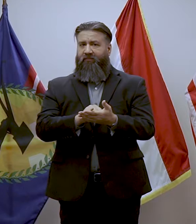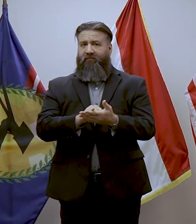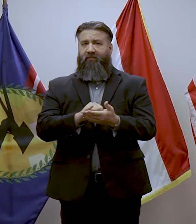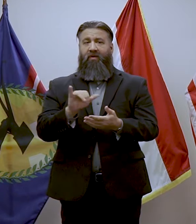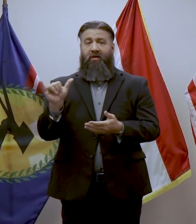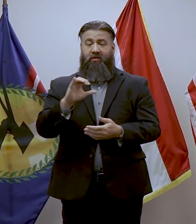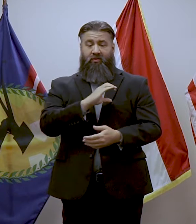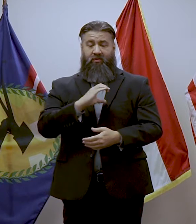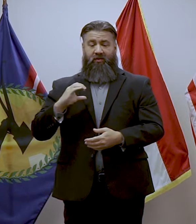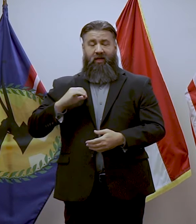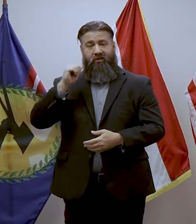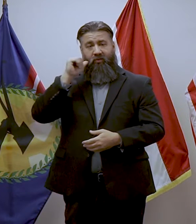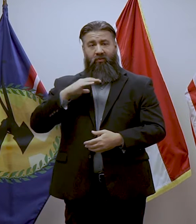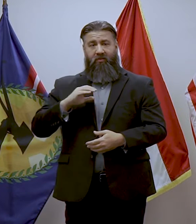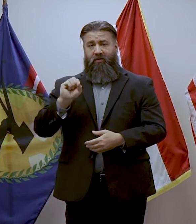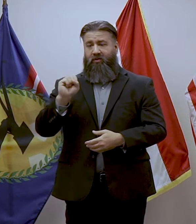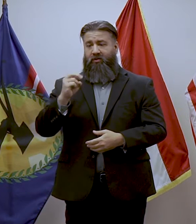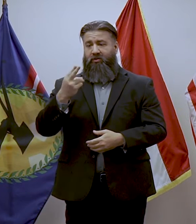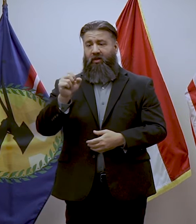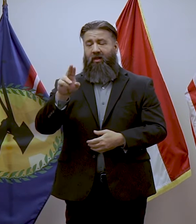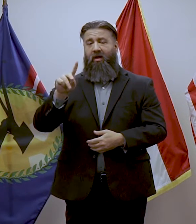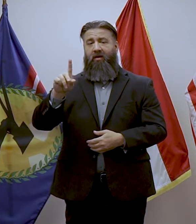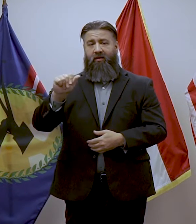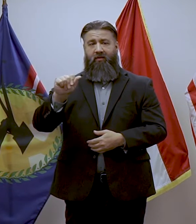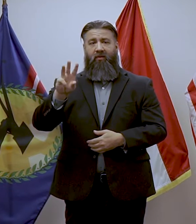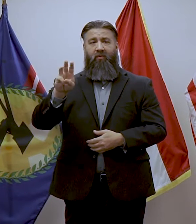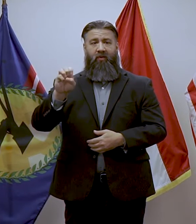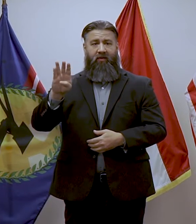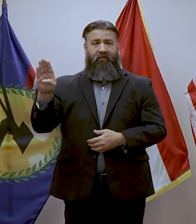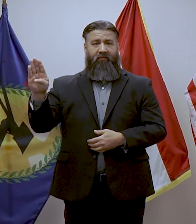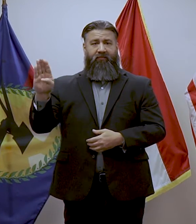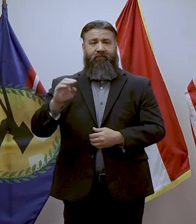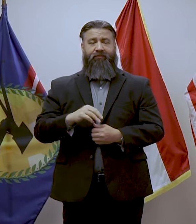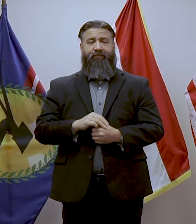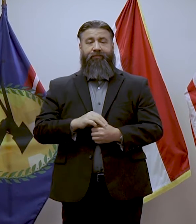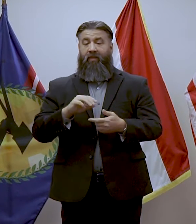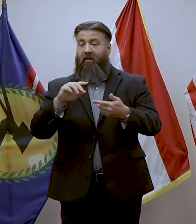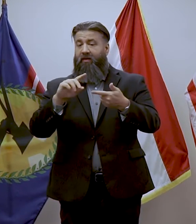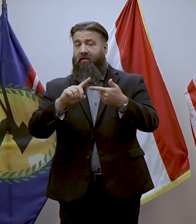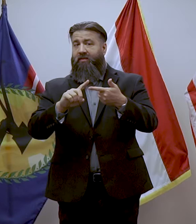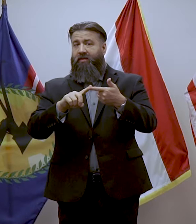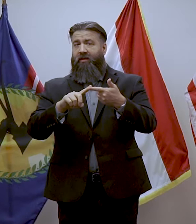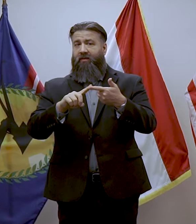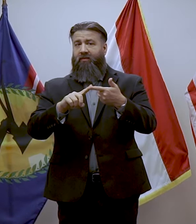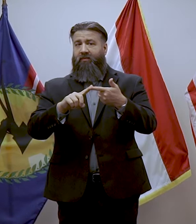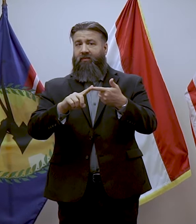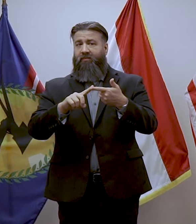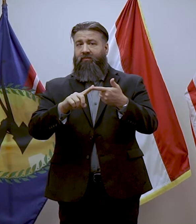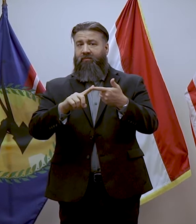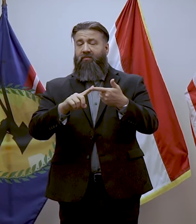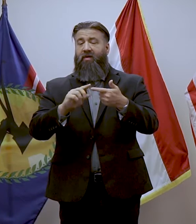The second project is the creation of a business and workforce district on the South campus of the University of Missouri, St Louis.